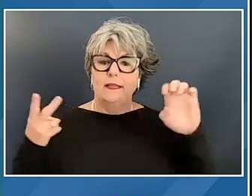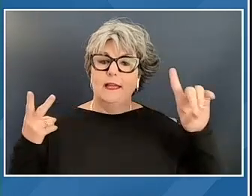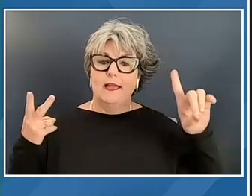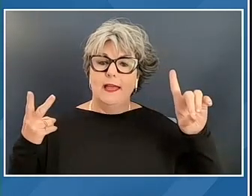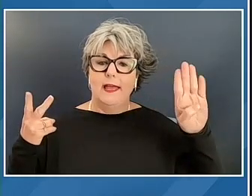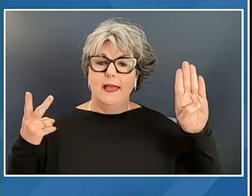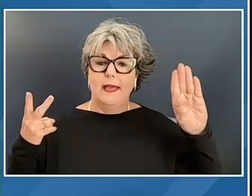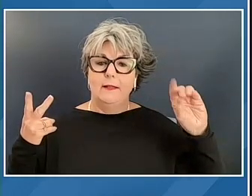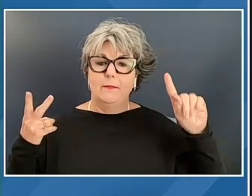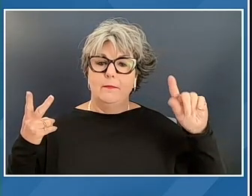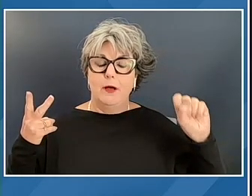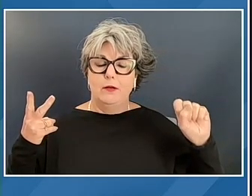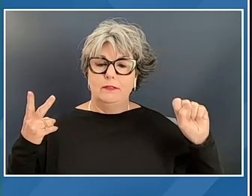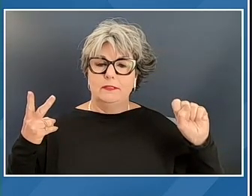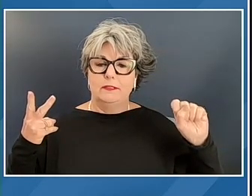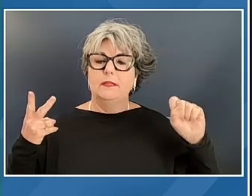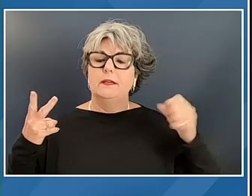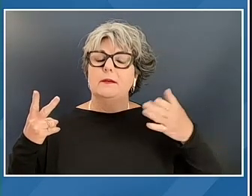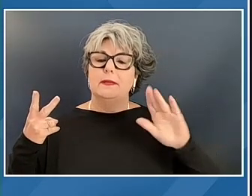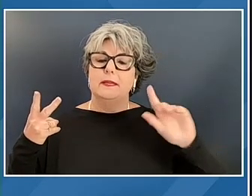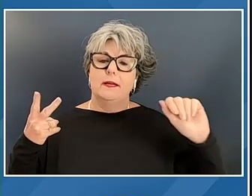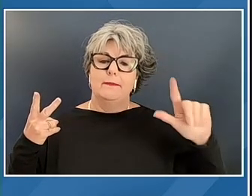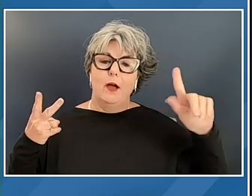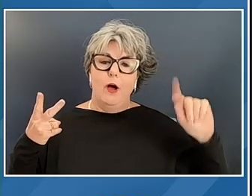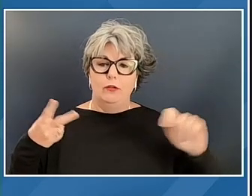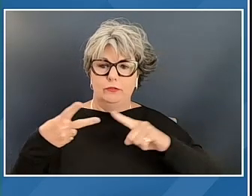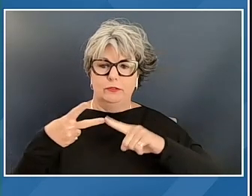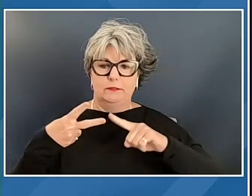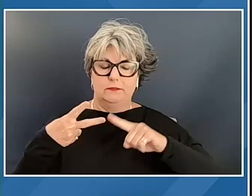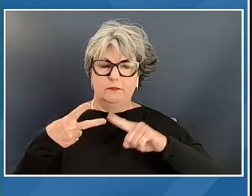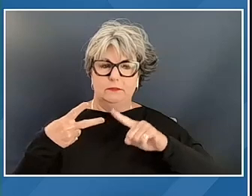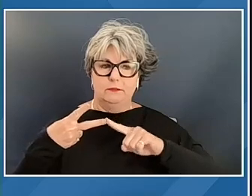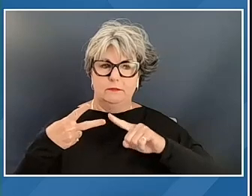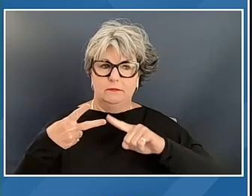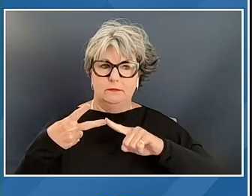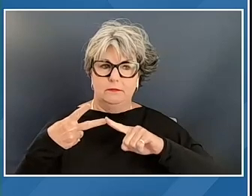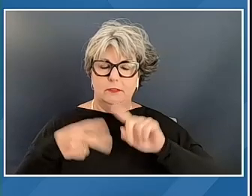alternate for the Consumer Advocacy Group.